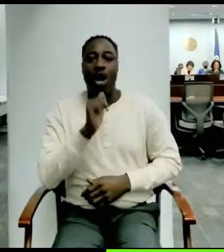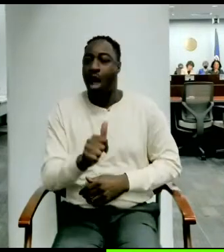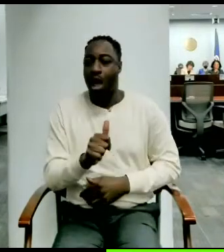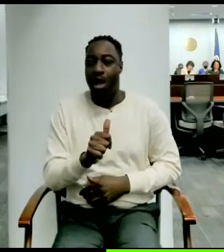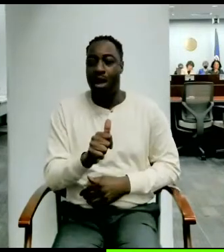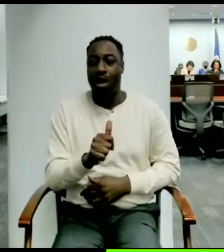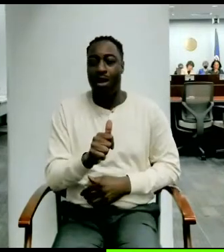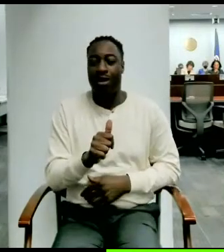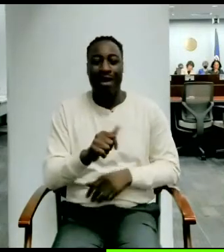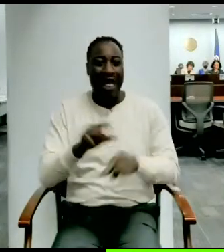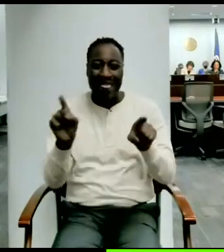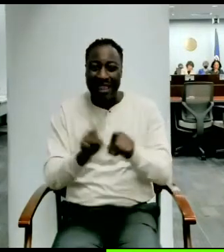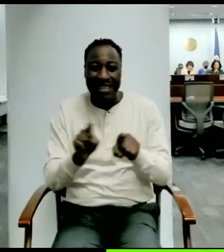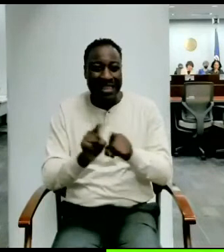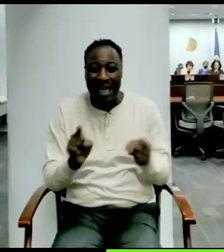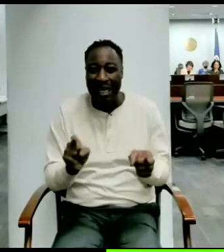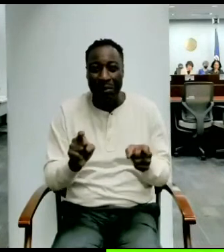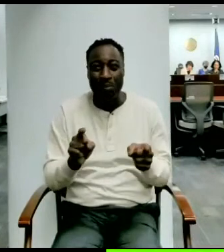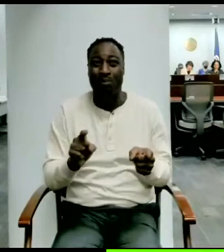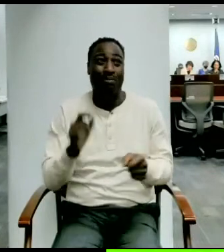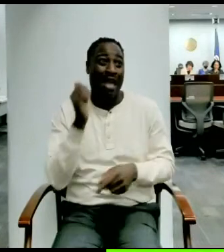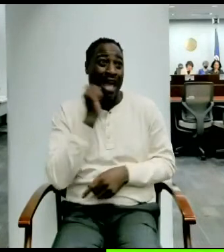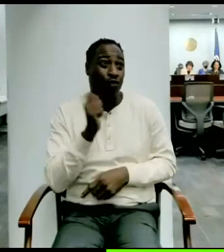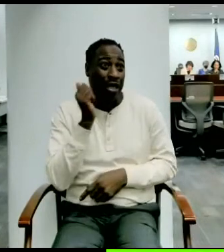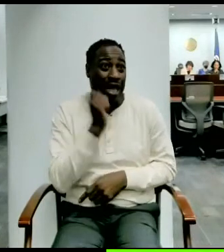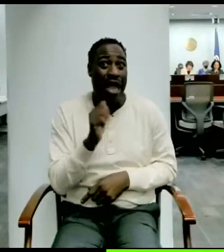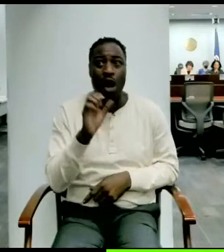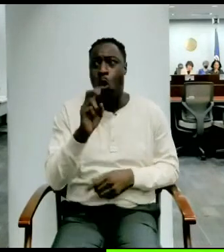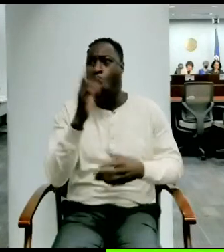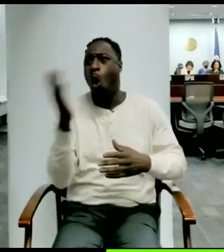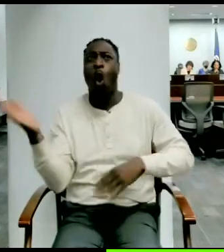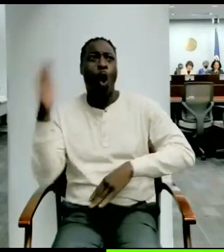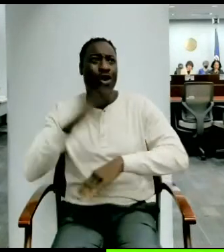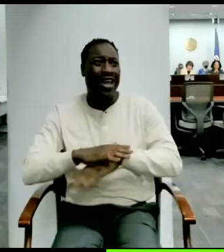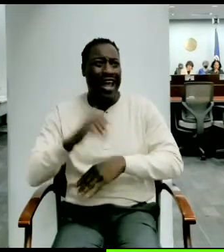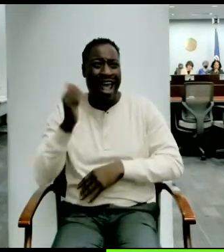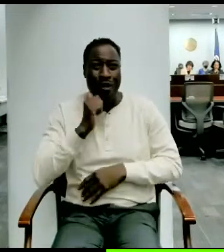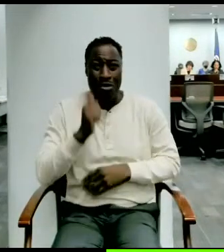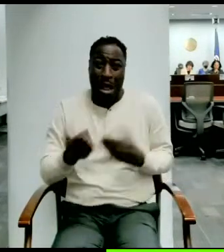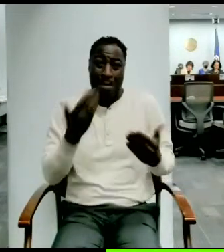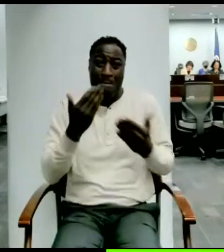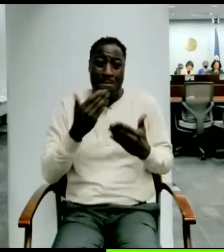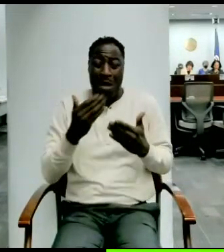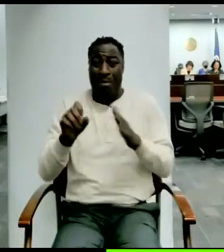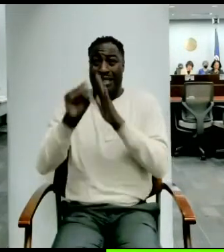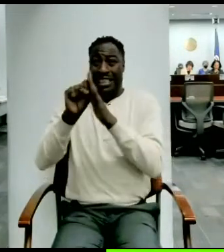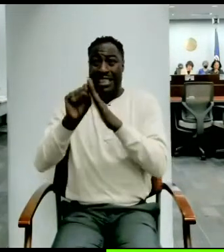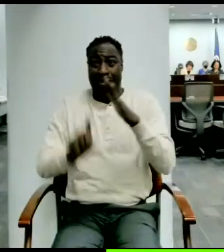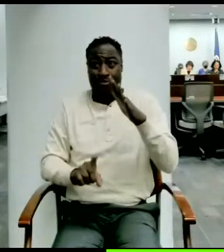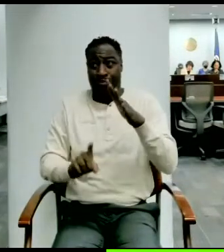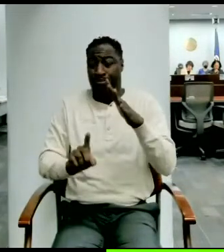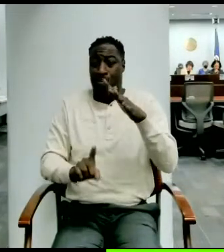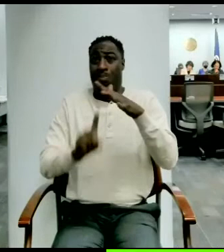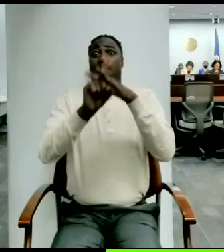the same on every day or even all day all day, these are difficult to accommodate both